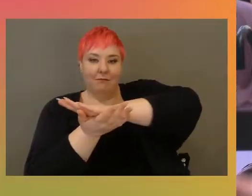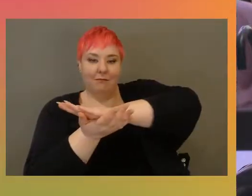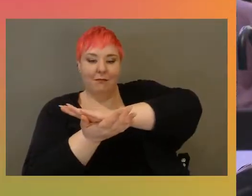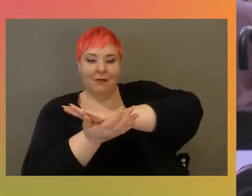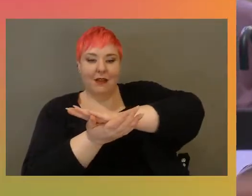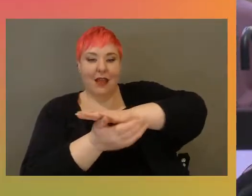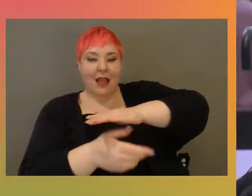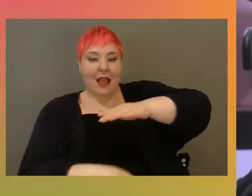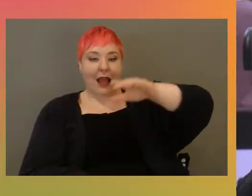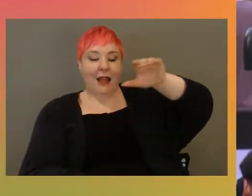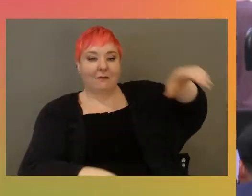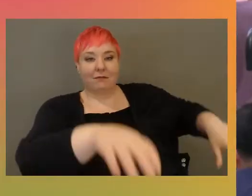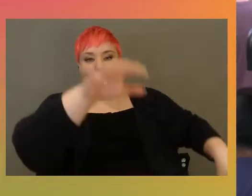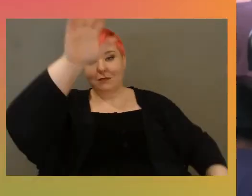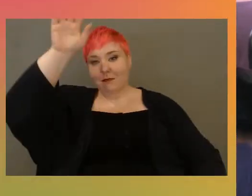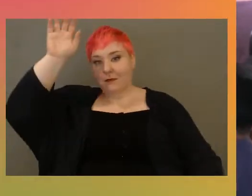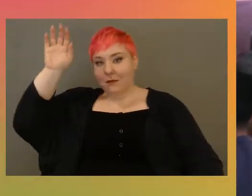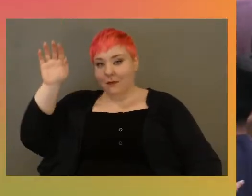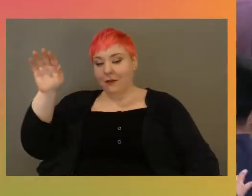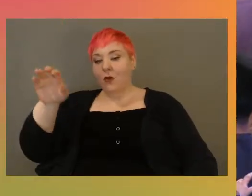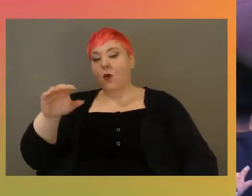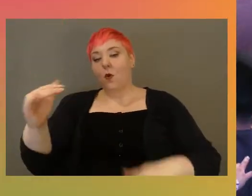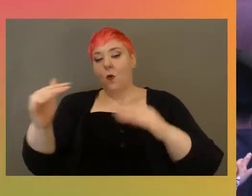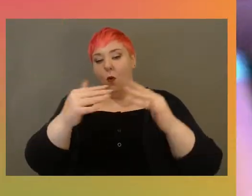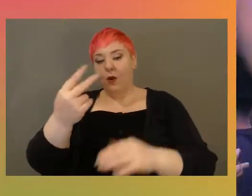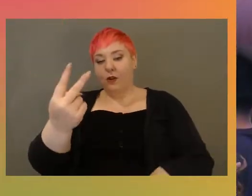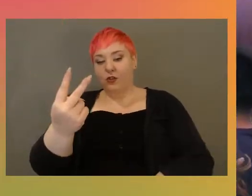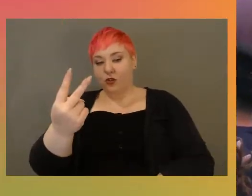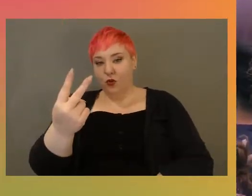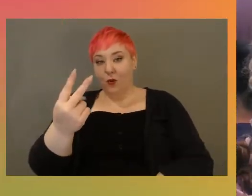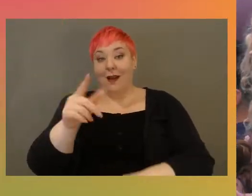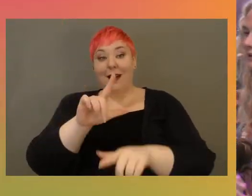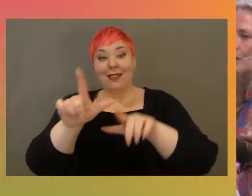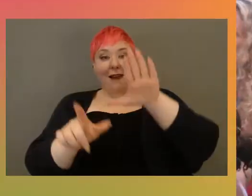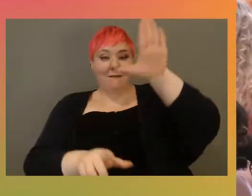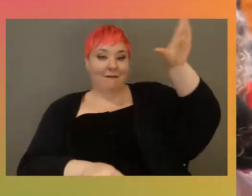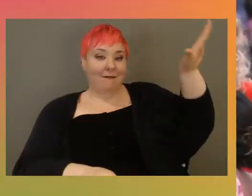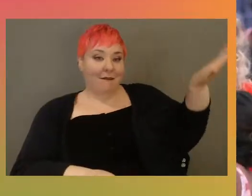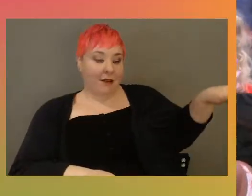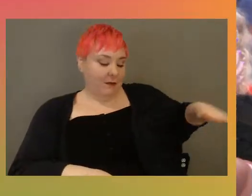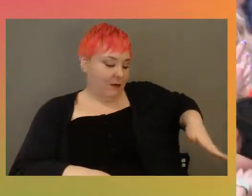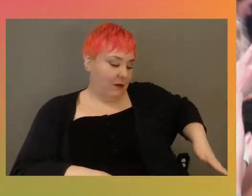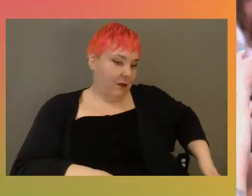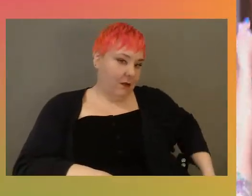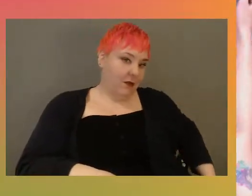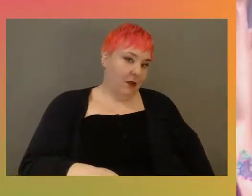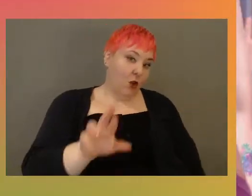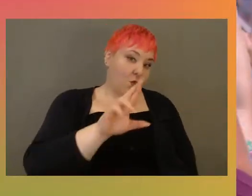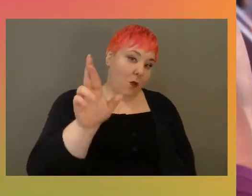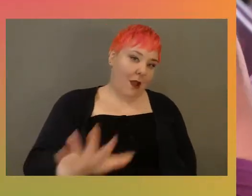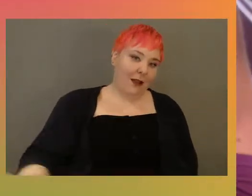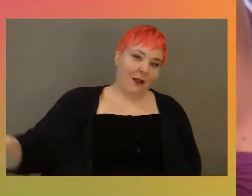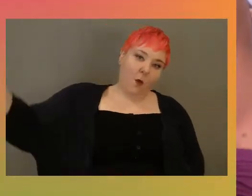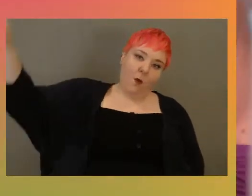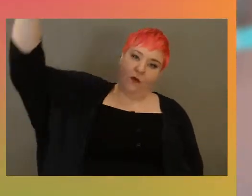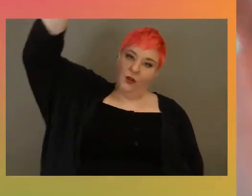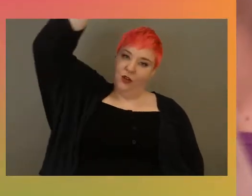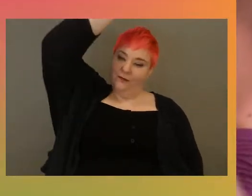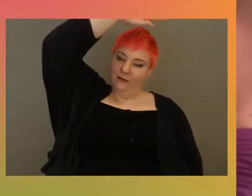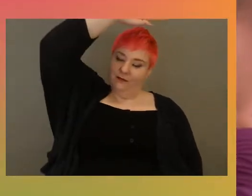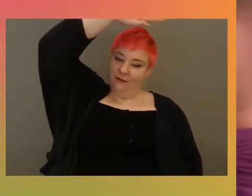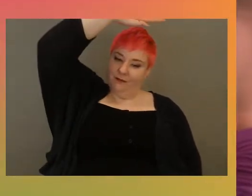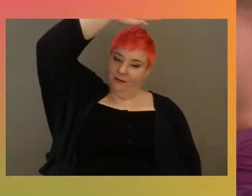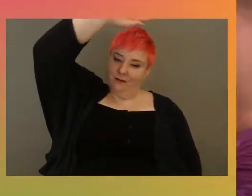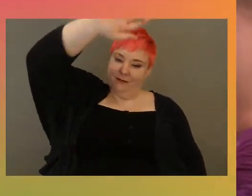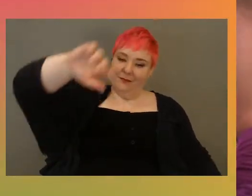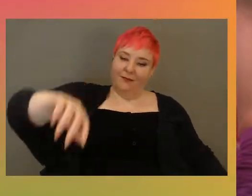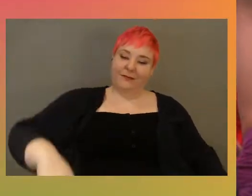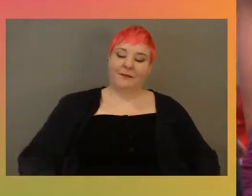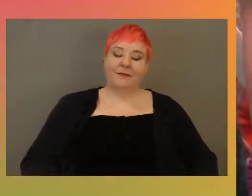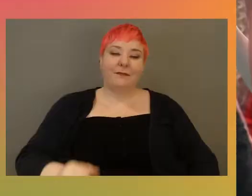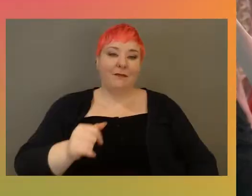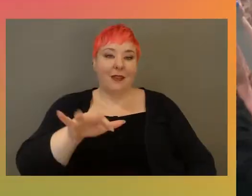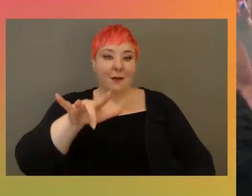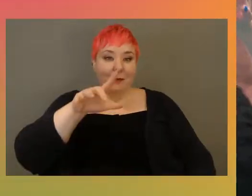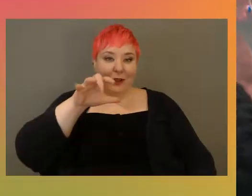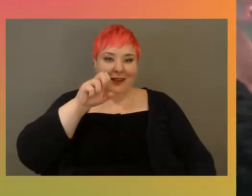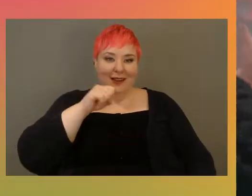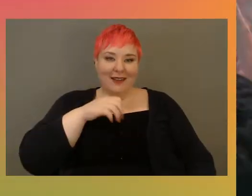STEP YOUR LEFT FOOT BACK.